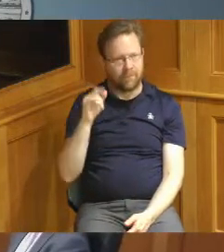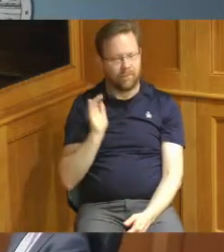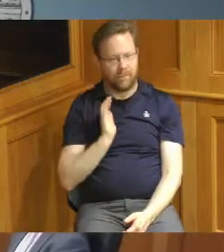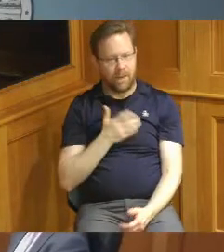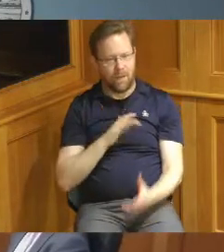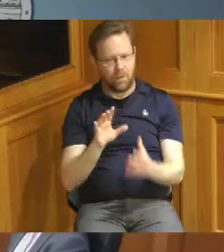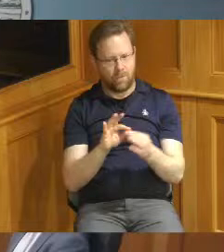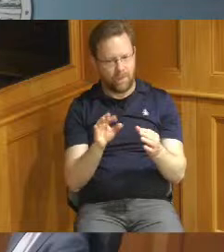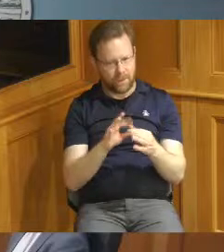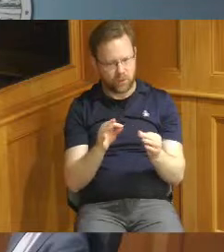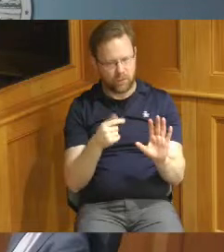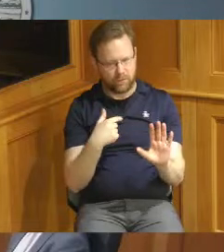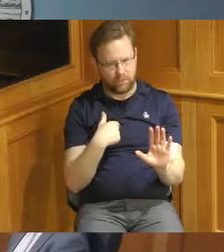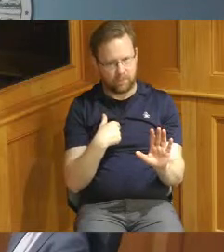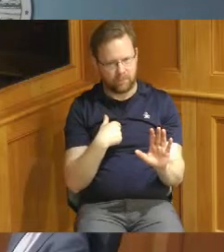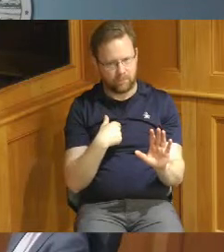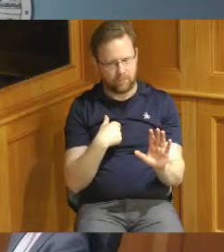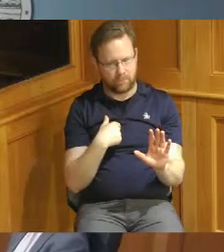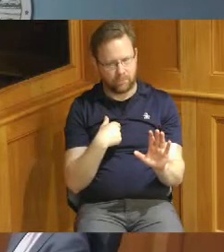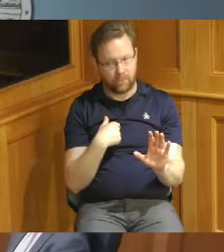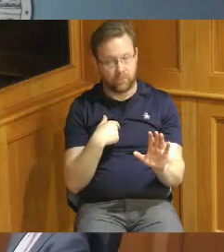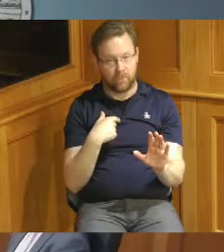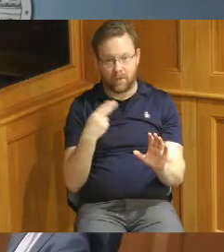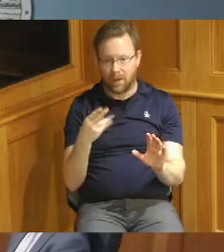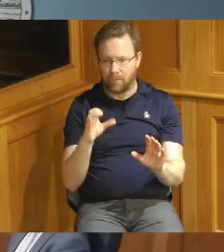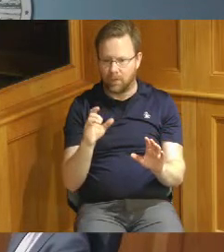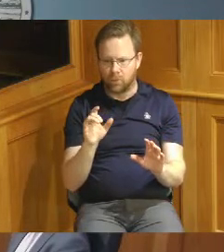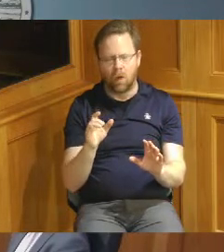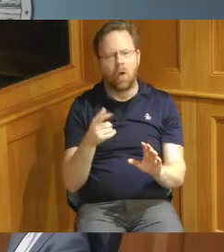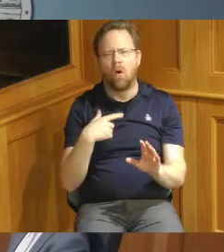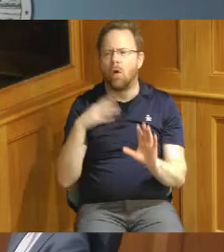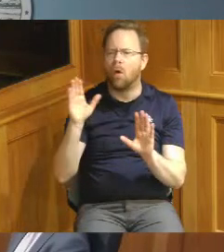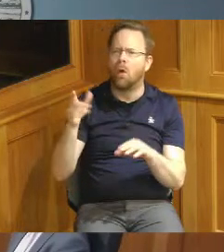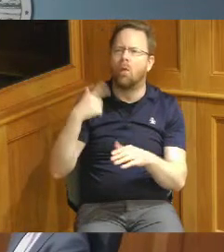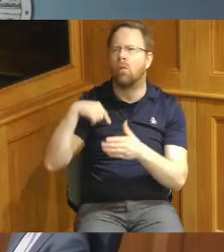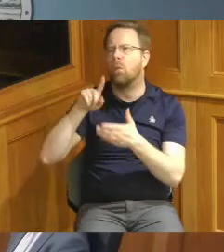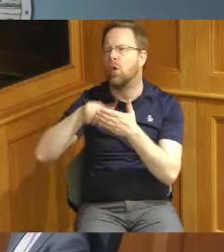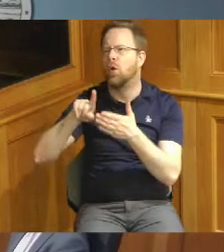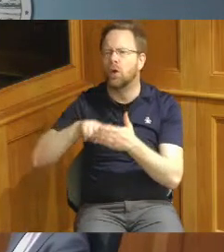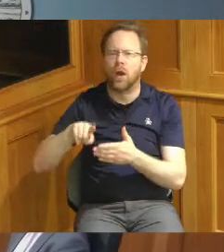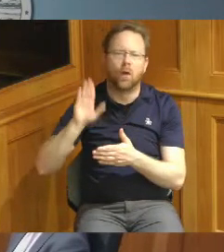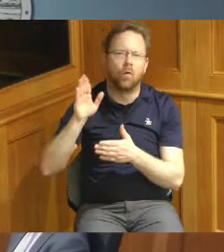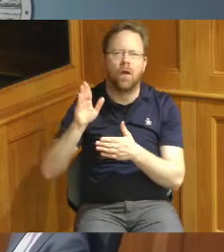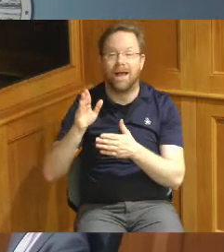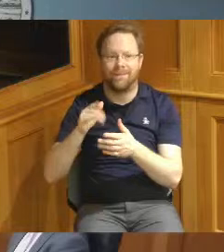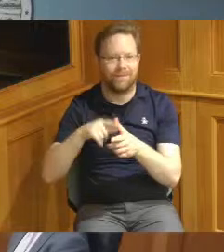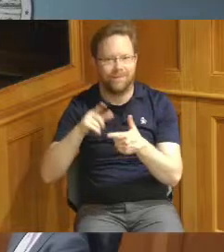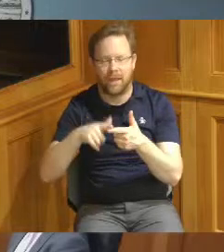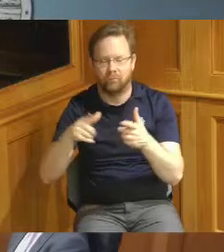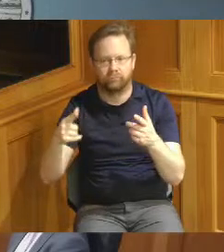inside you don't know that the the standards have changed is for the height of the guardrail so this